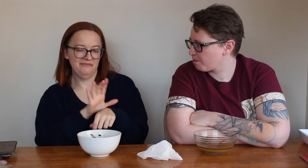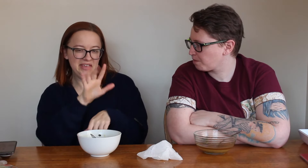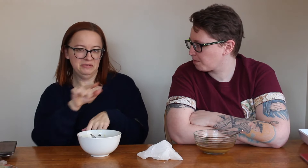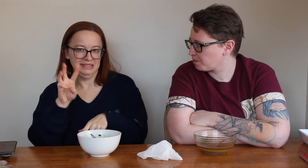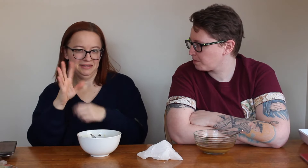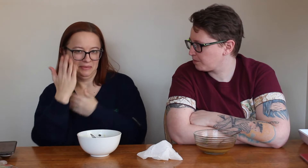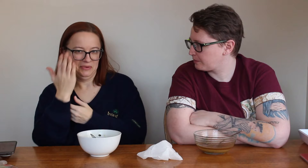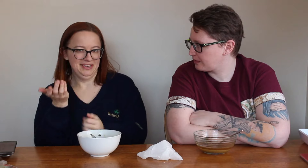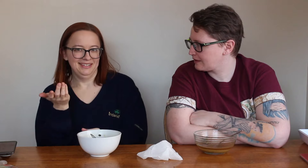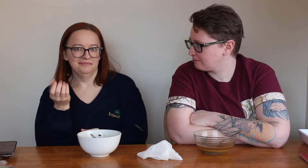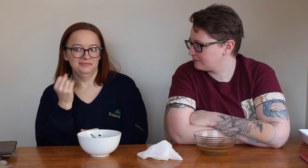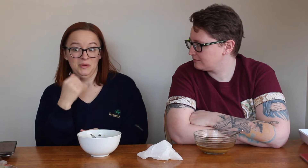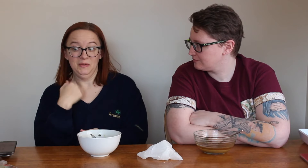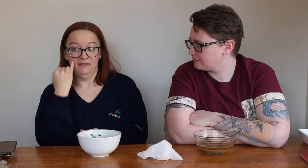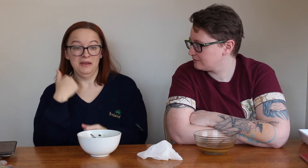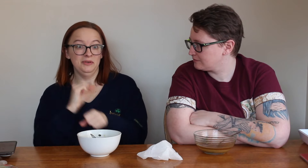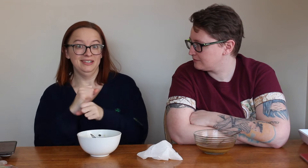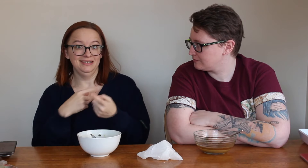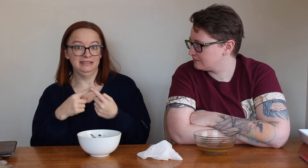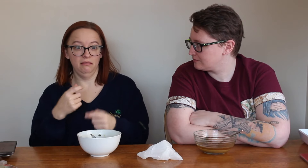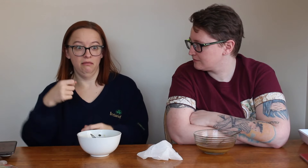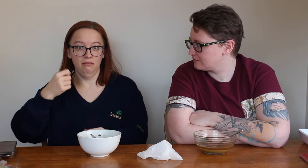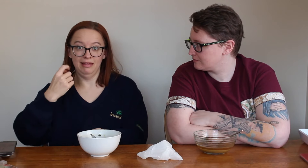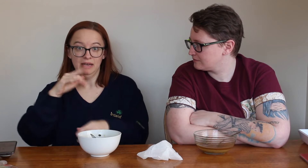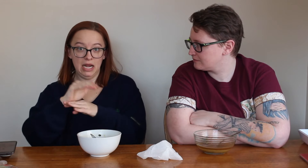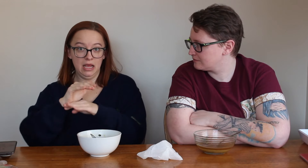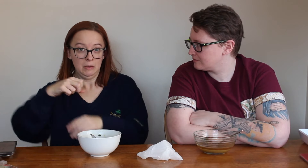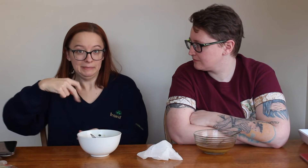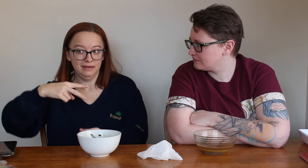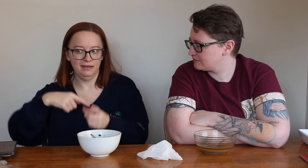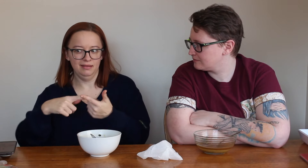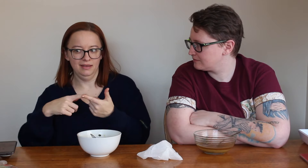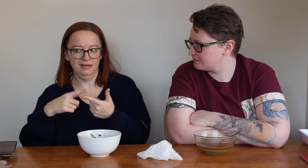Yeah, I think that's a big one, is really hard being working and being a parent and getting enough sleep, because